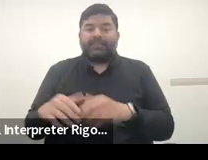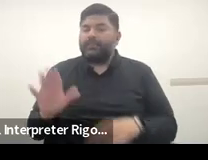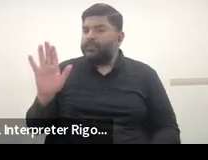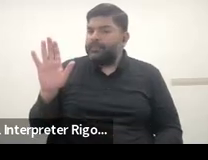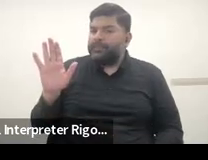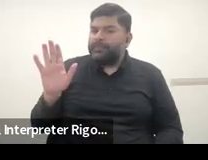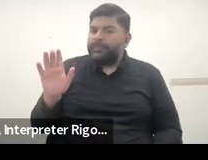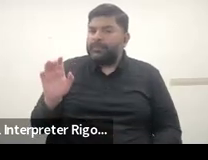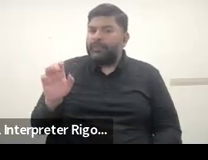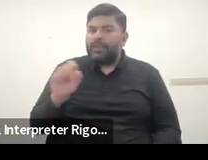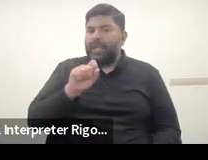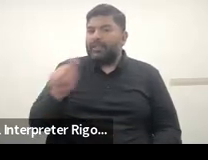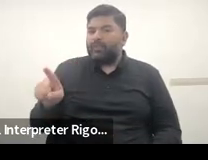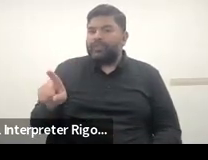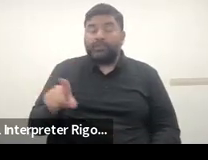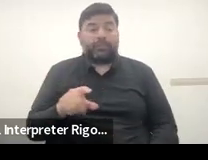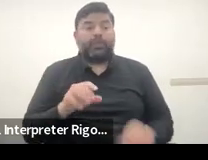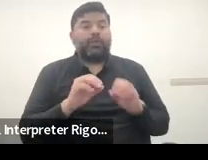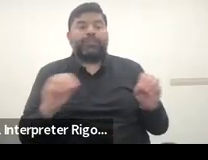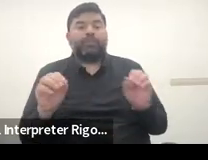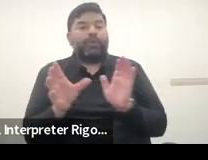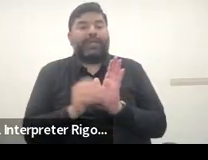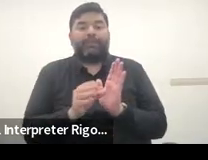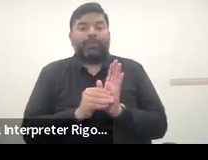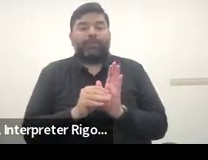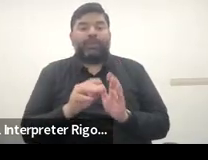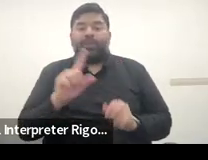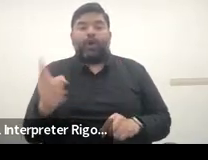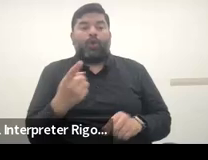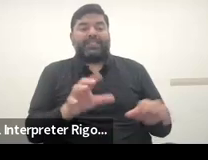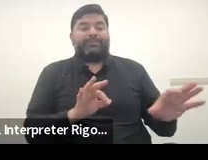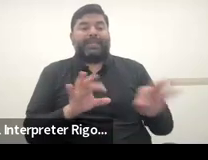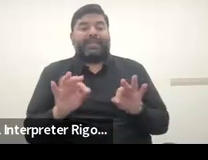given what? LEE: there's no input it's just it just always picks the most common phoneme for this particular type